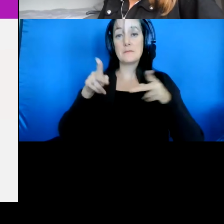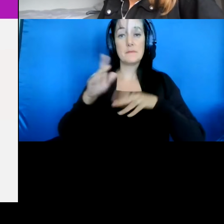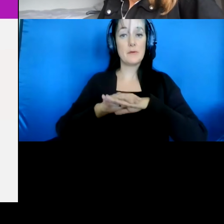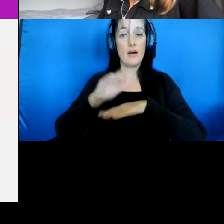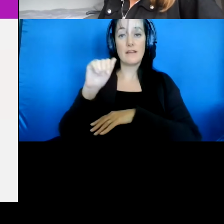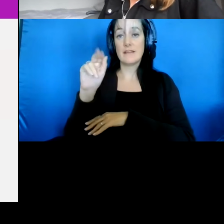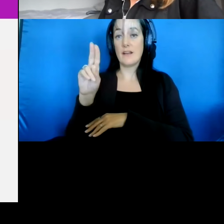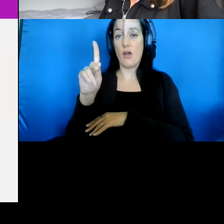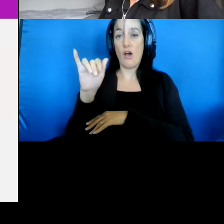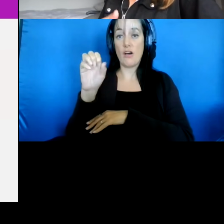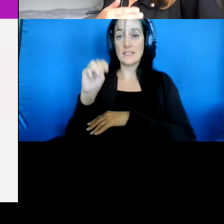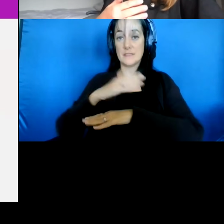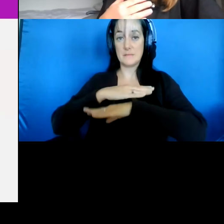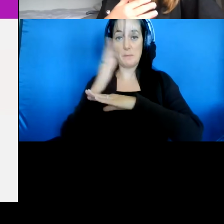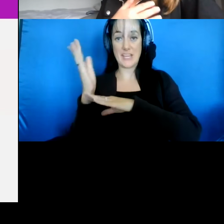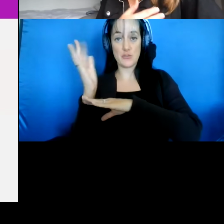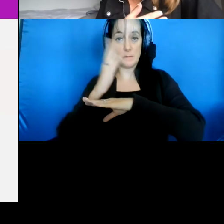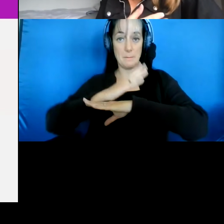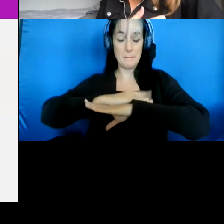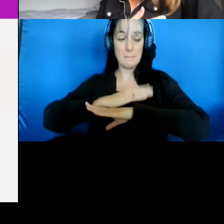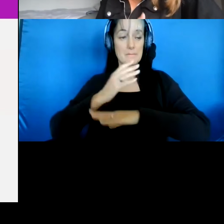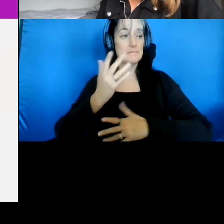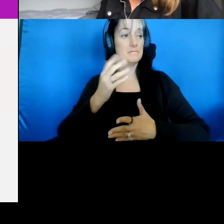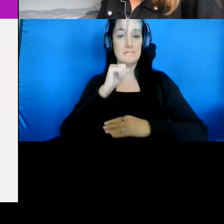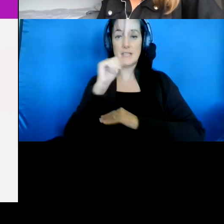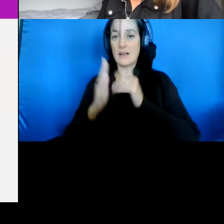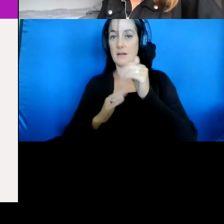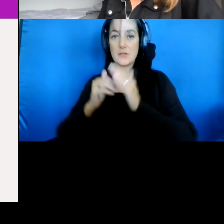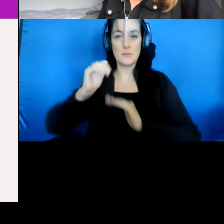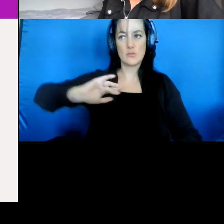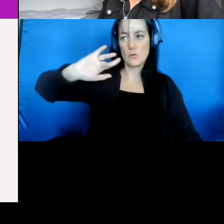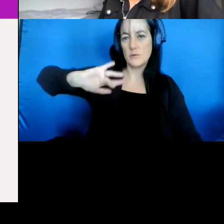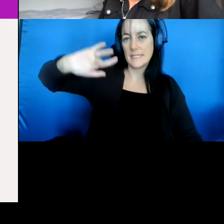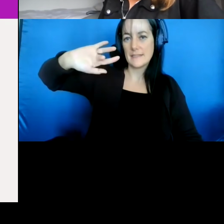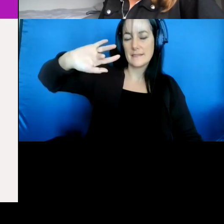not comfortable with scrolling. People with dexterity issues who find scrolling difficult,